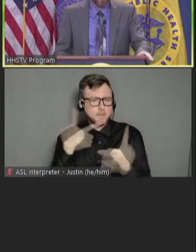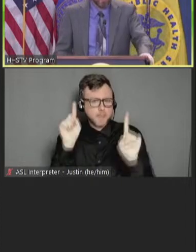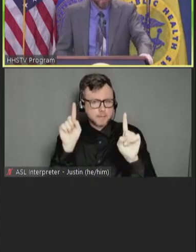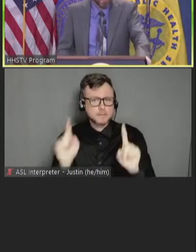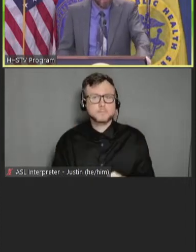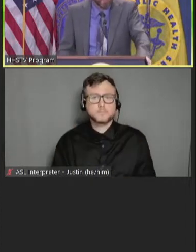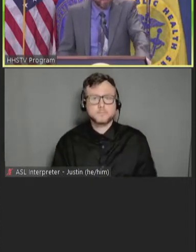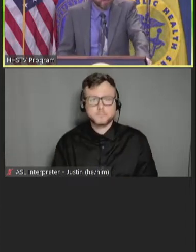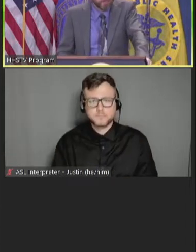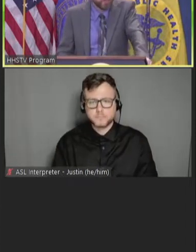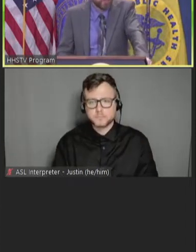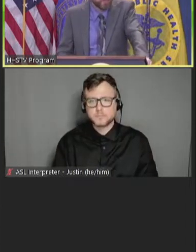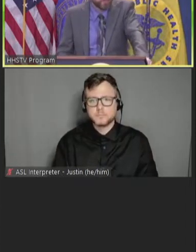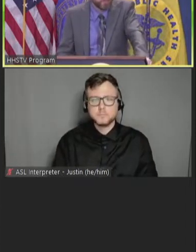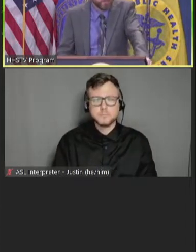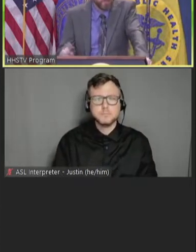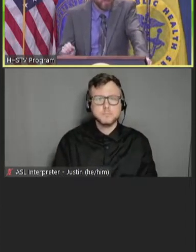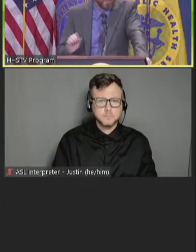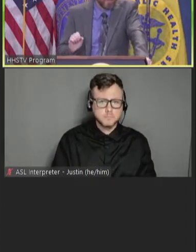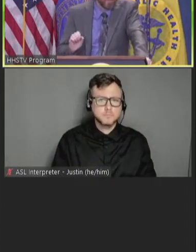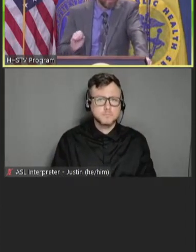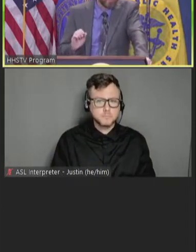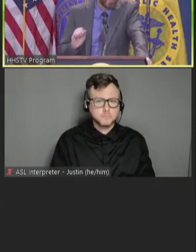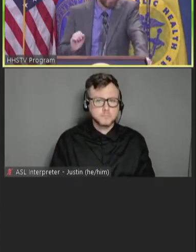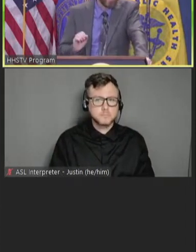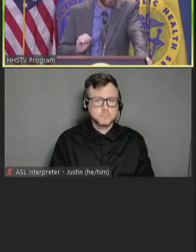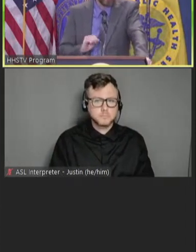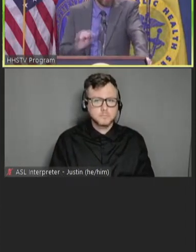You heard a little bit about this in the previous talk. These are compounds with no